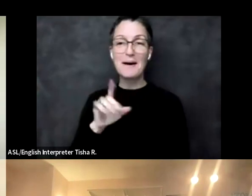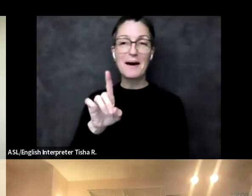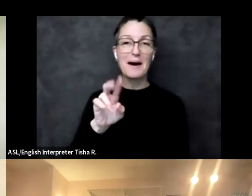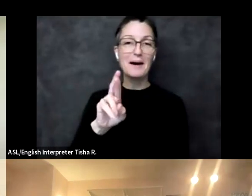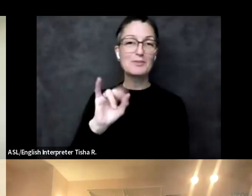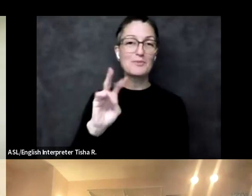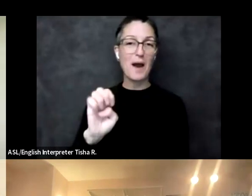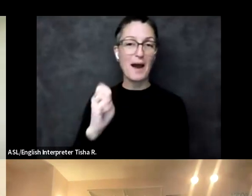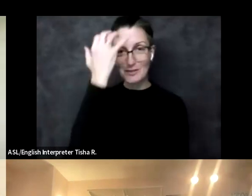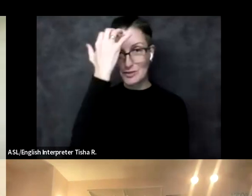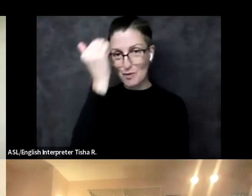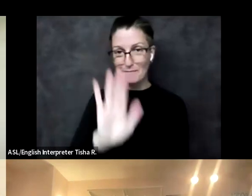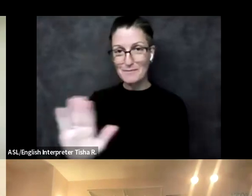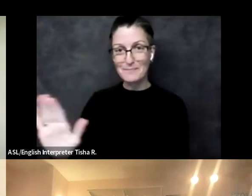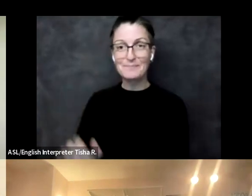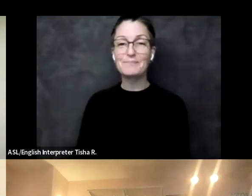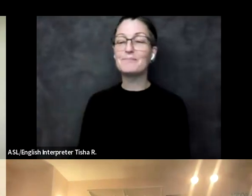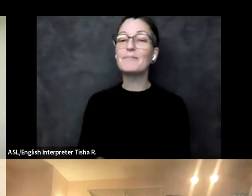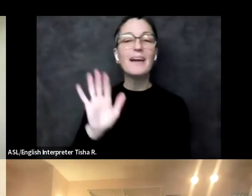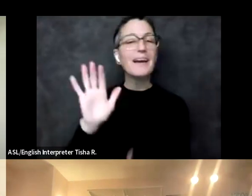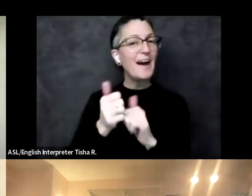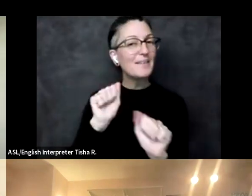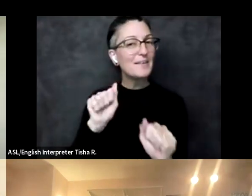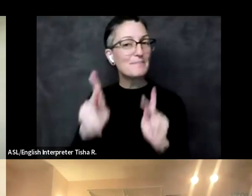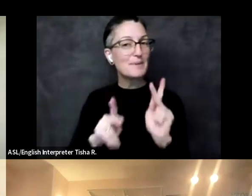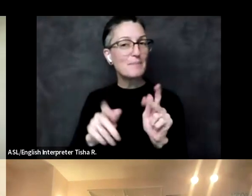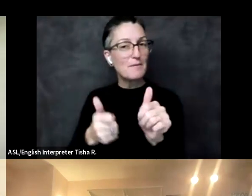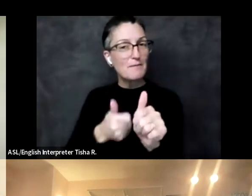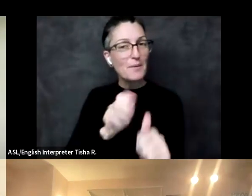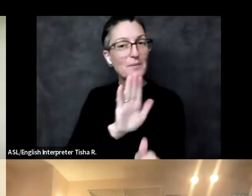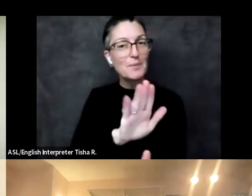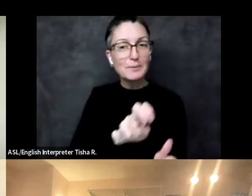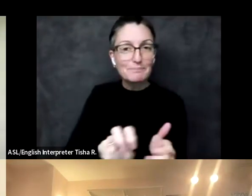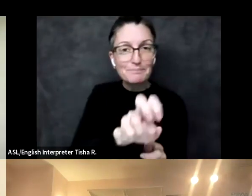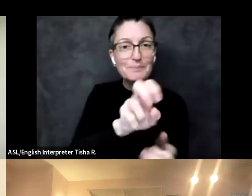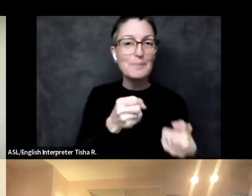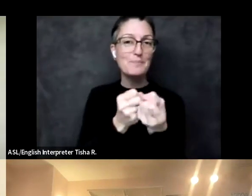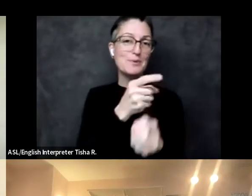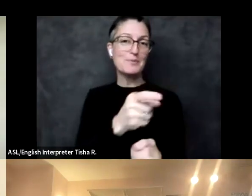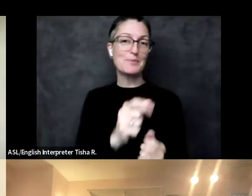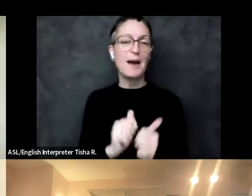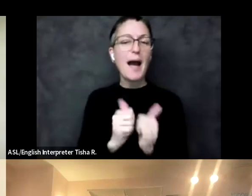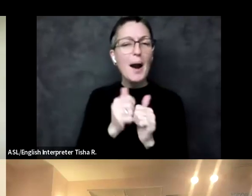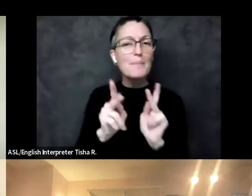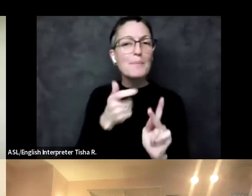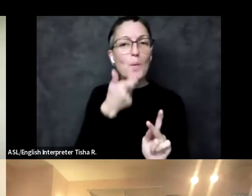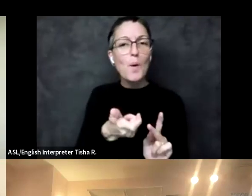And how can people follow along, with your journey and support you? And also, how can they watch the first two films? Jason: Oh, yeah.